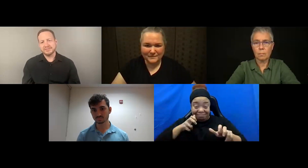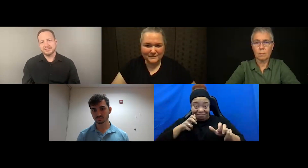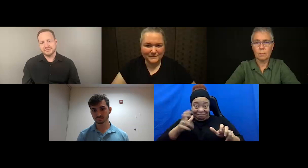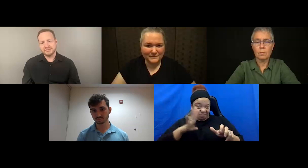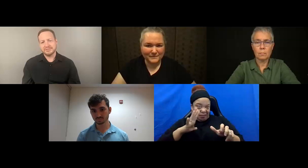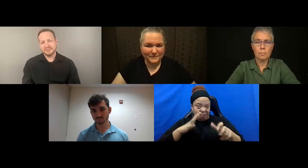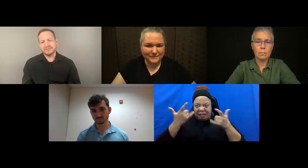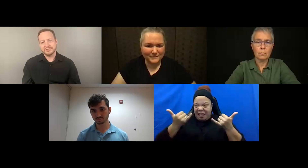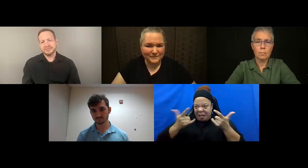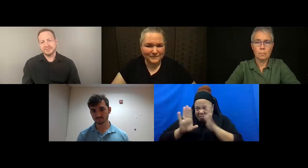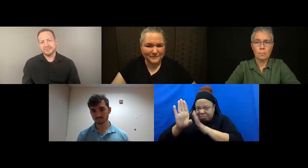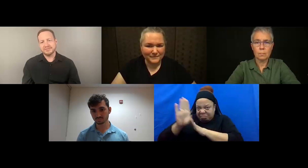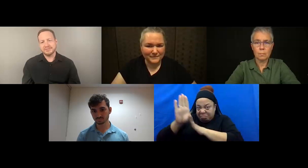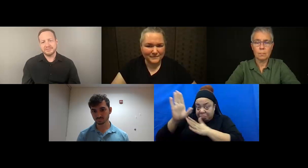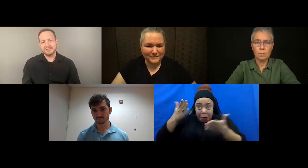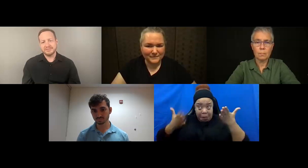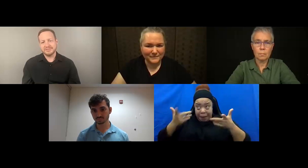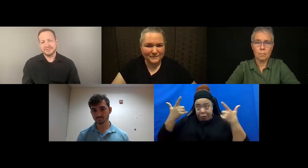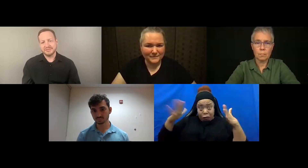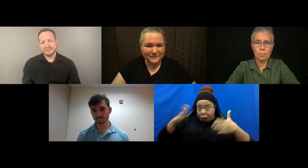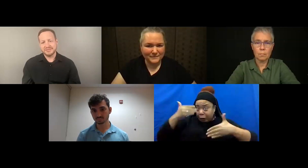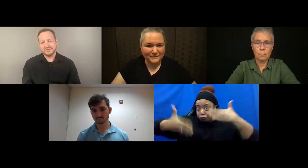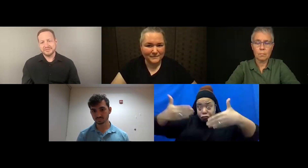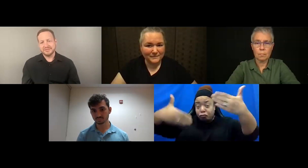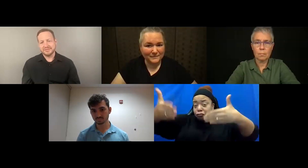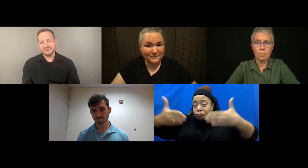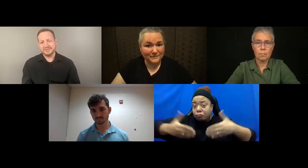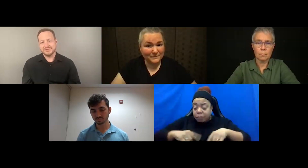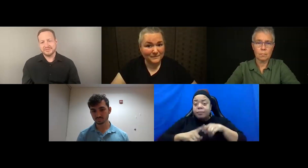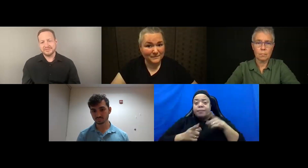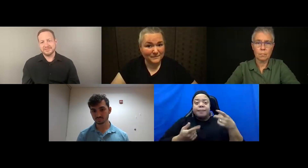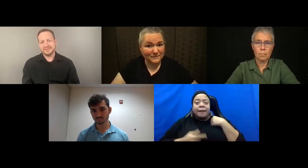It visually records something. Okay, fine, maybe it will keep developing indefinitely.